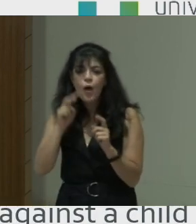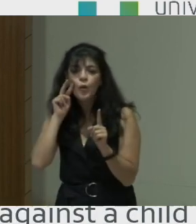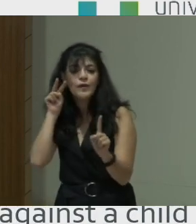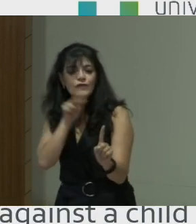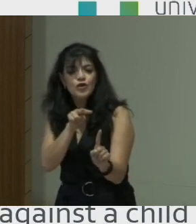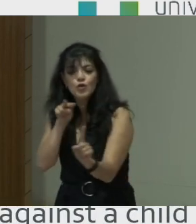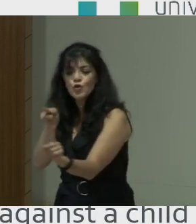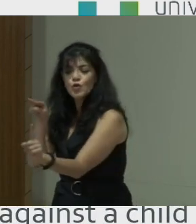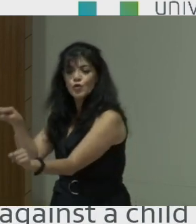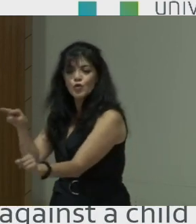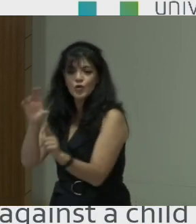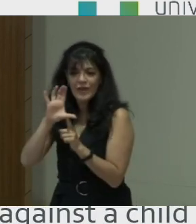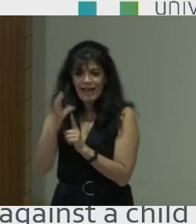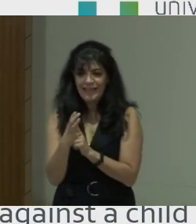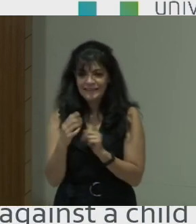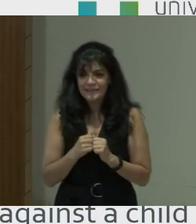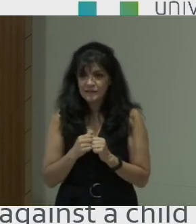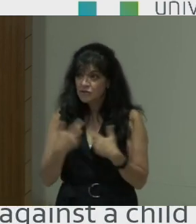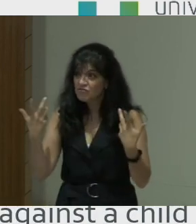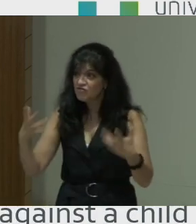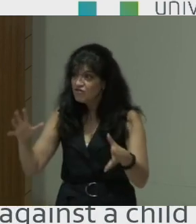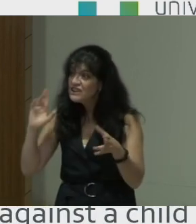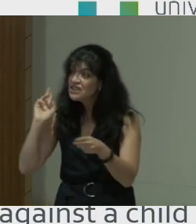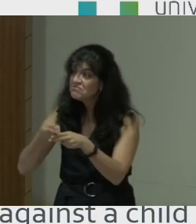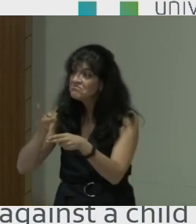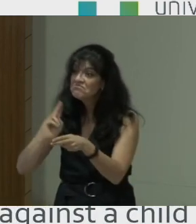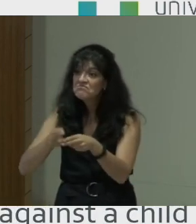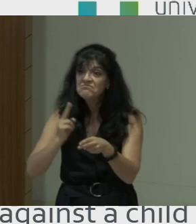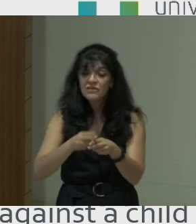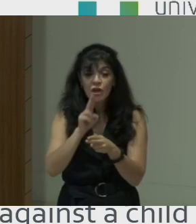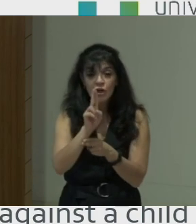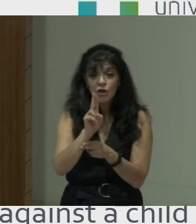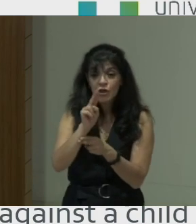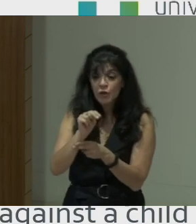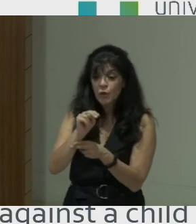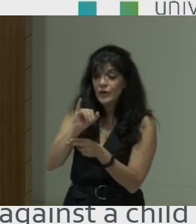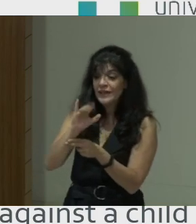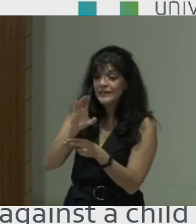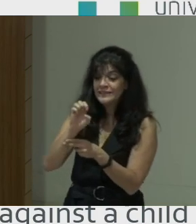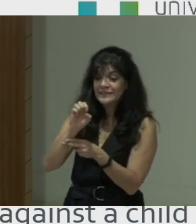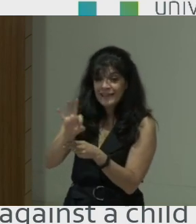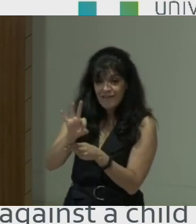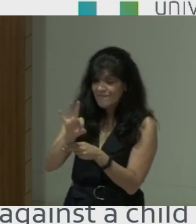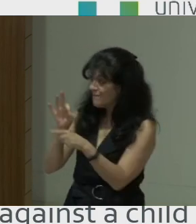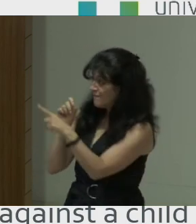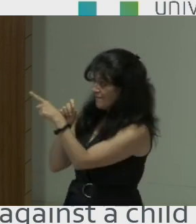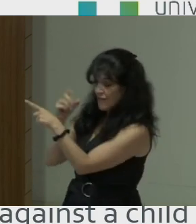You mentioned quite a lot UNICEF activities in your talk, Christine Wekerle.